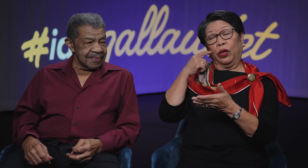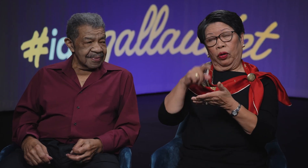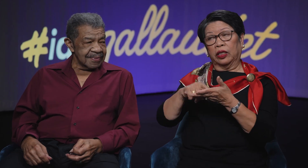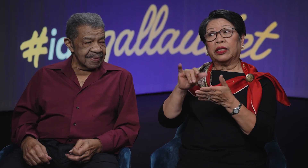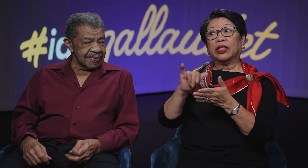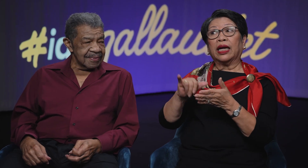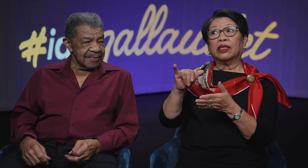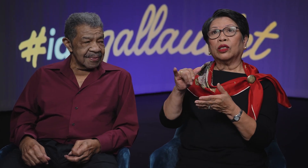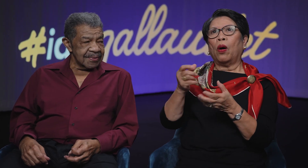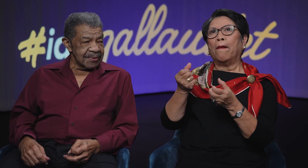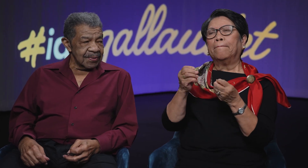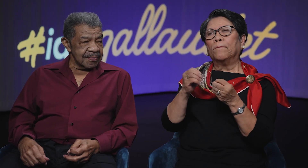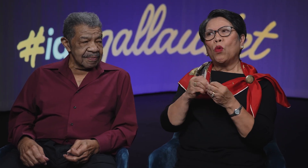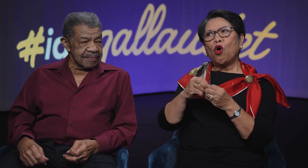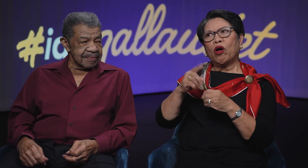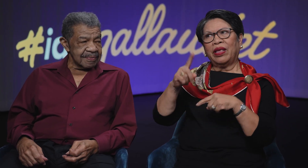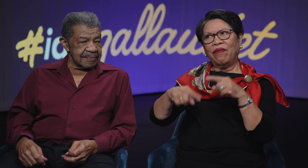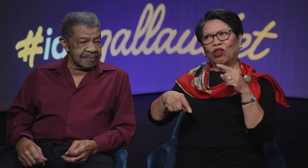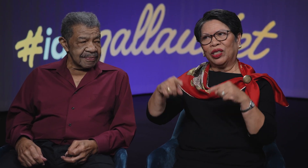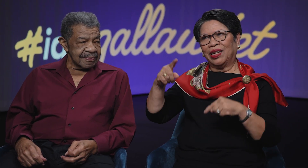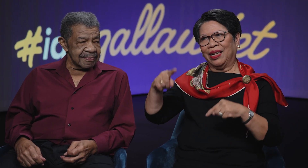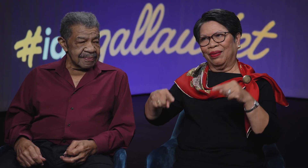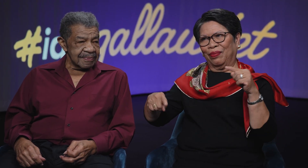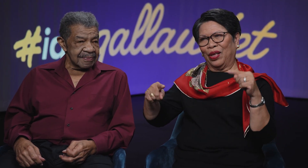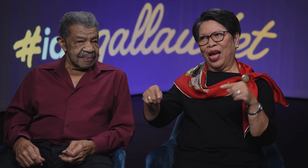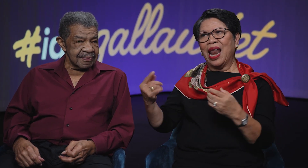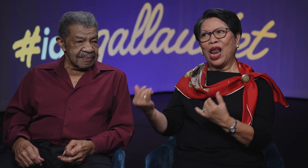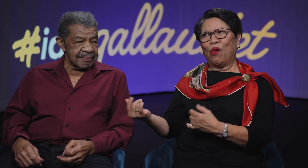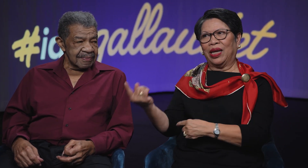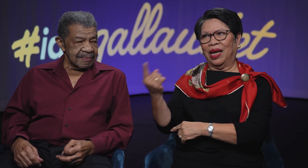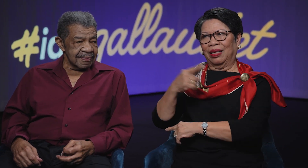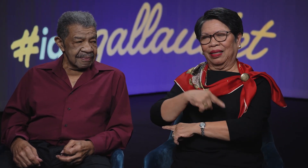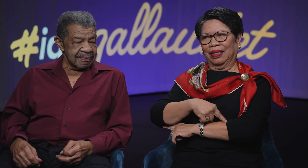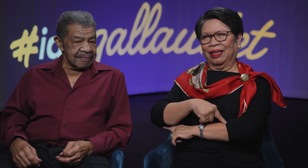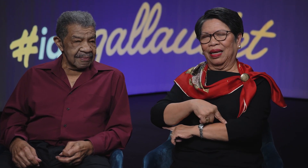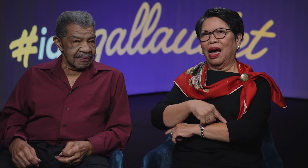I noticed that there is more diversity today.